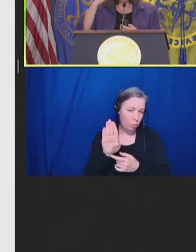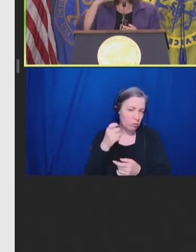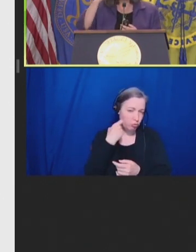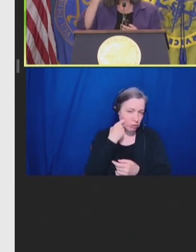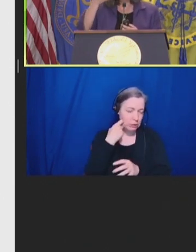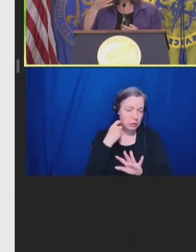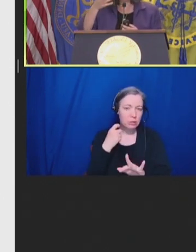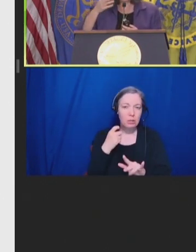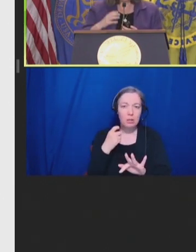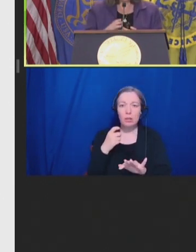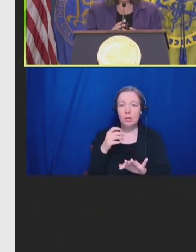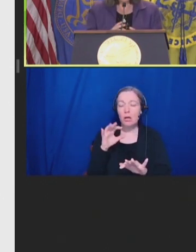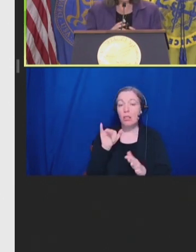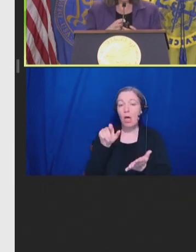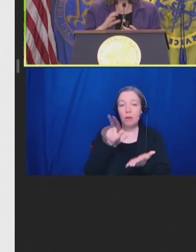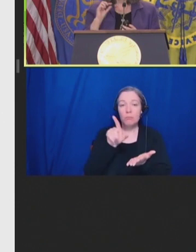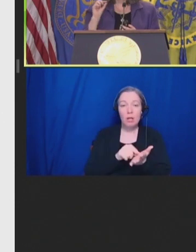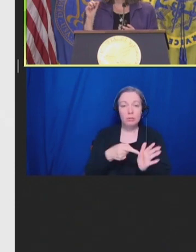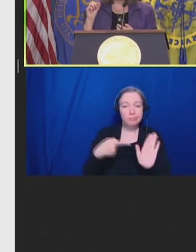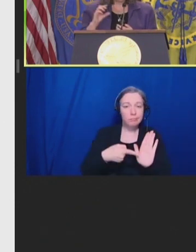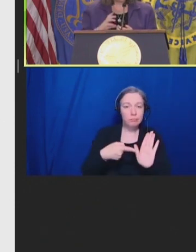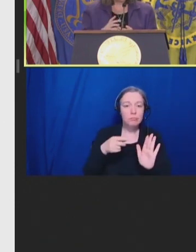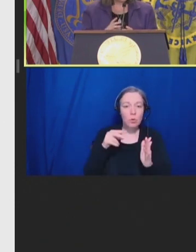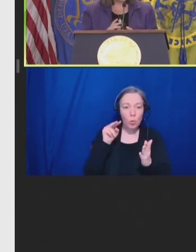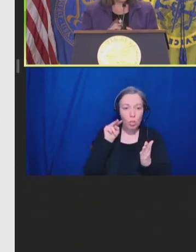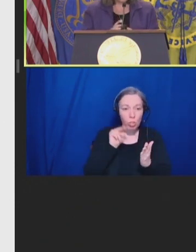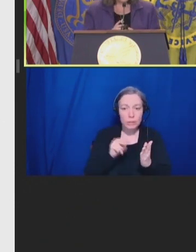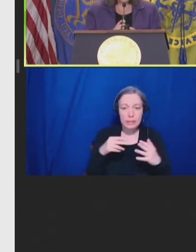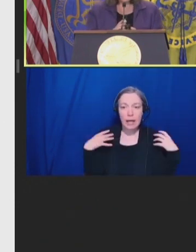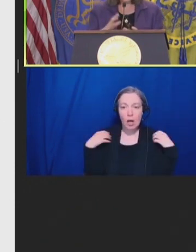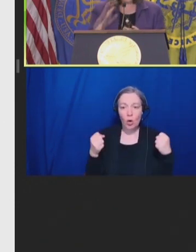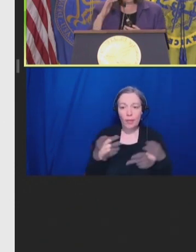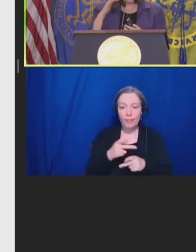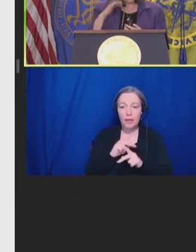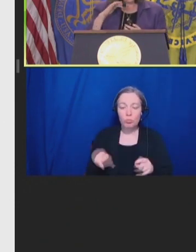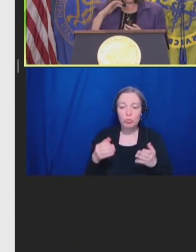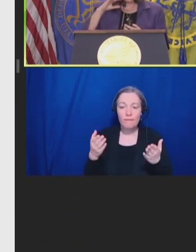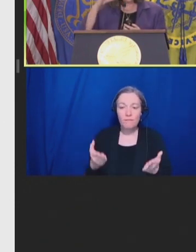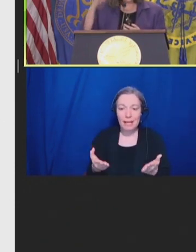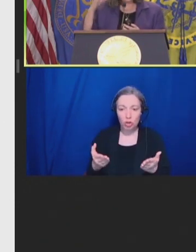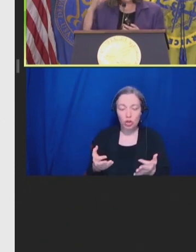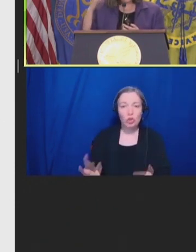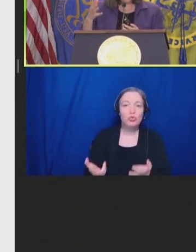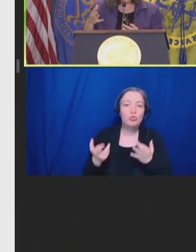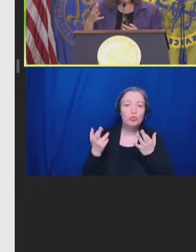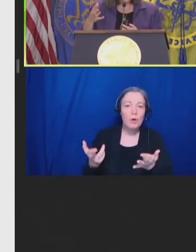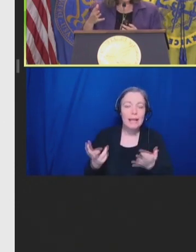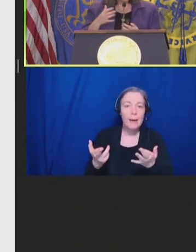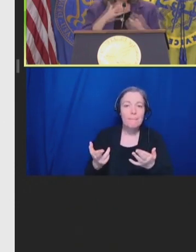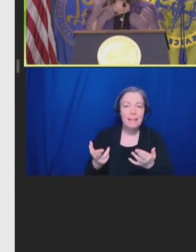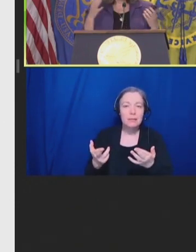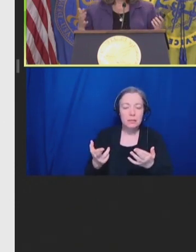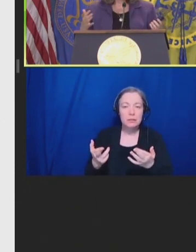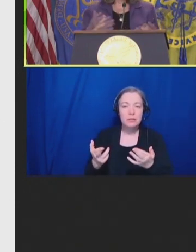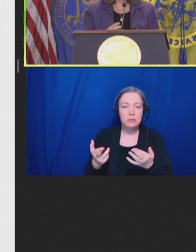healthcare provider recommendation of the COVID booster vaccination. And what was found in that